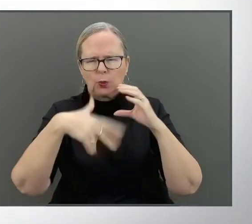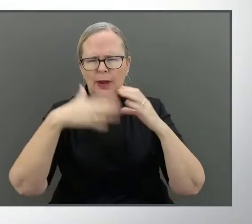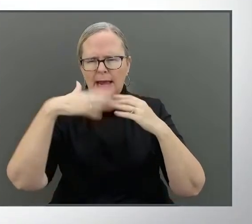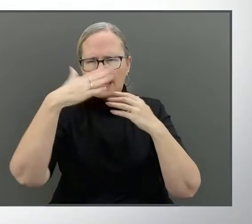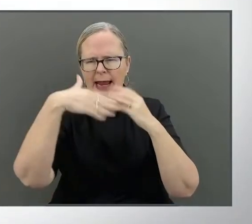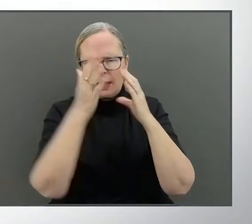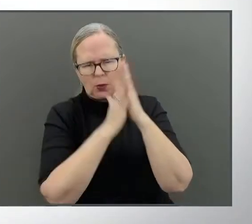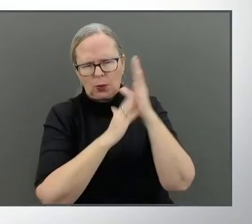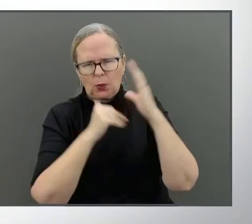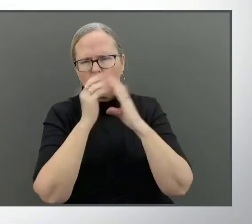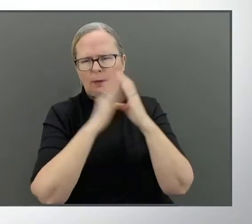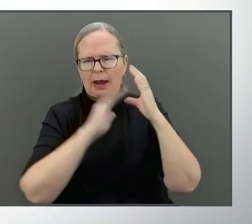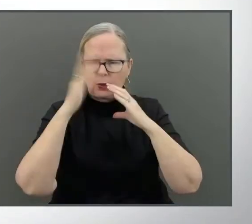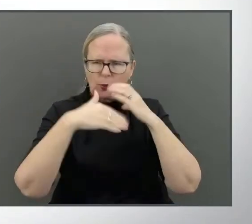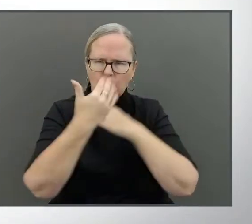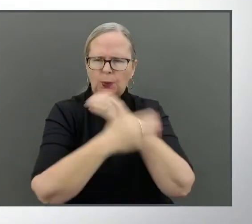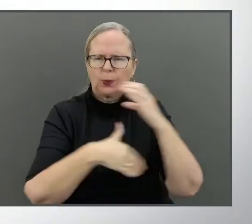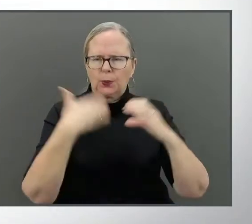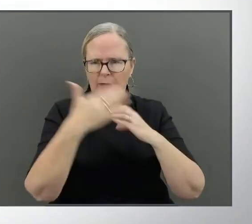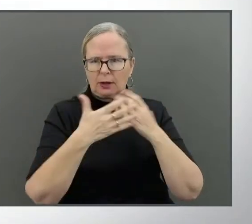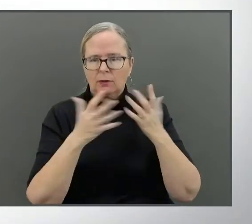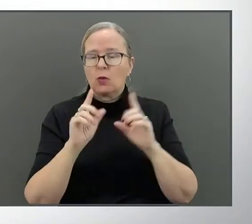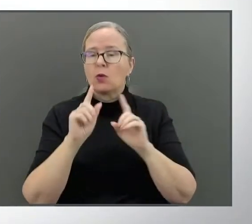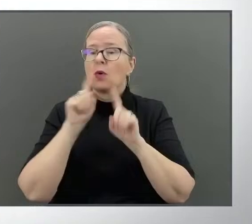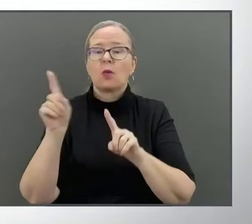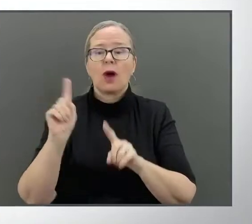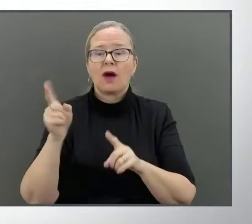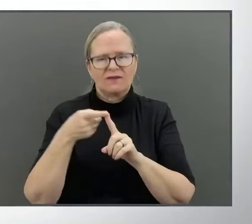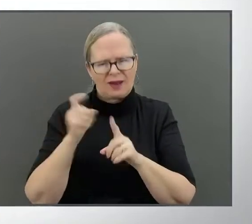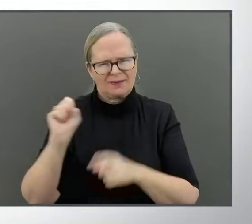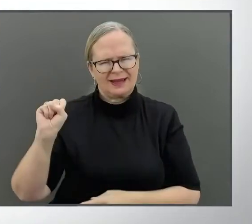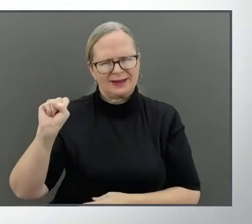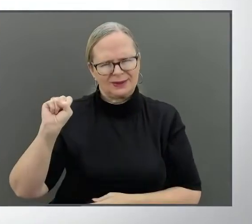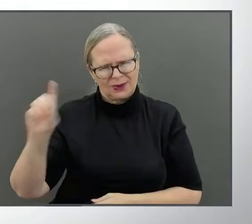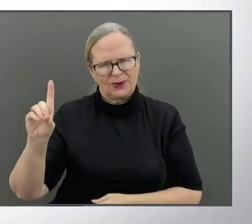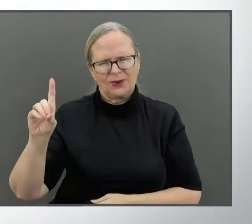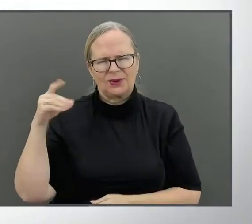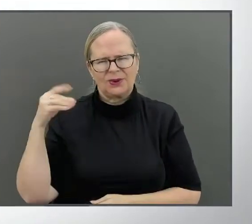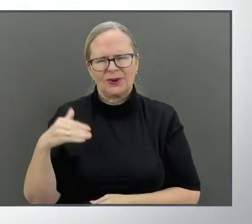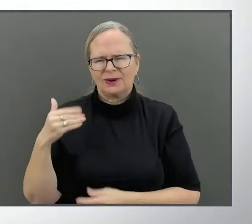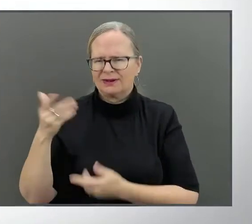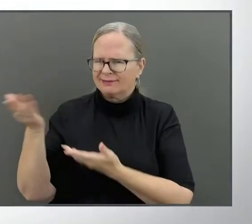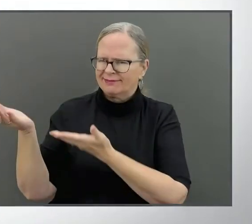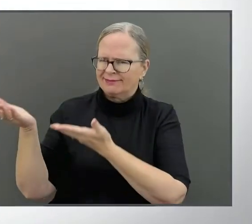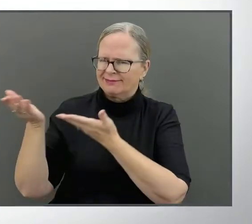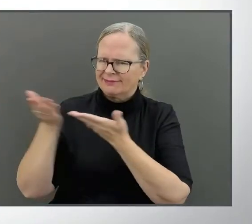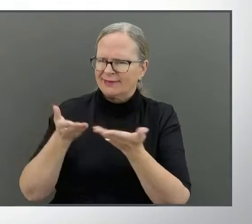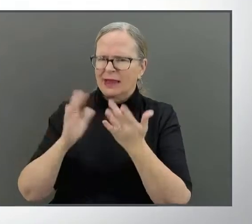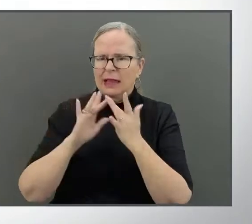part of the existing Municipal Network that we use to share critical water infrastructure Parts the